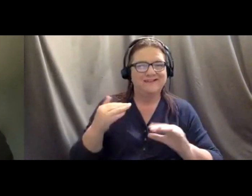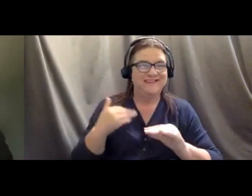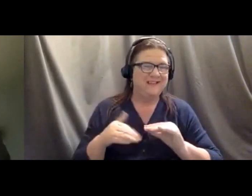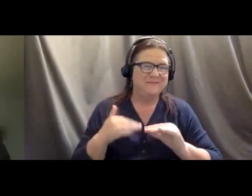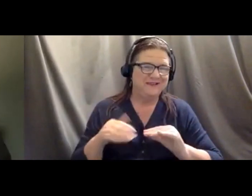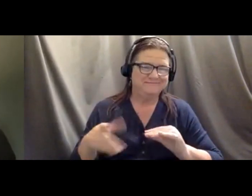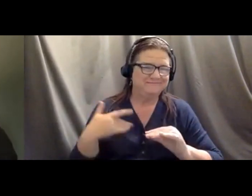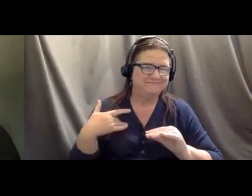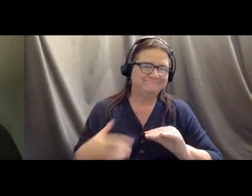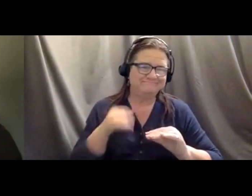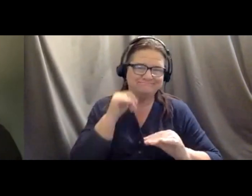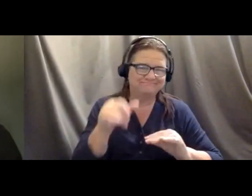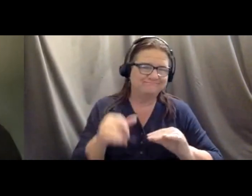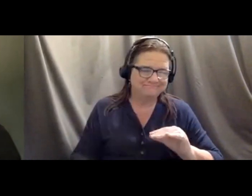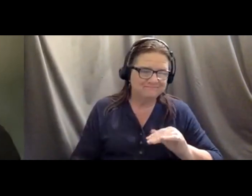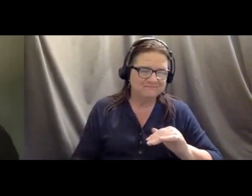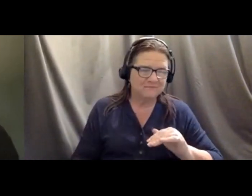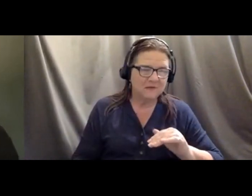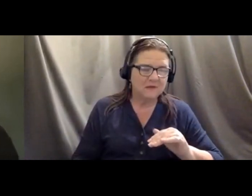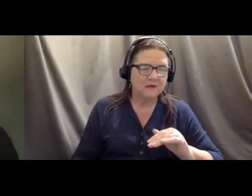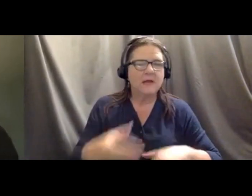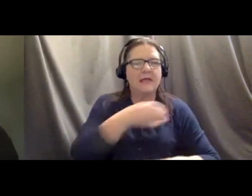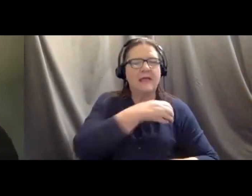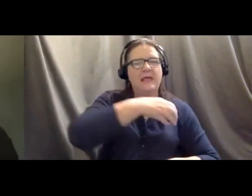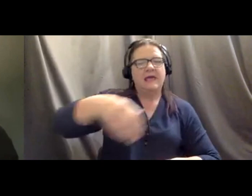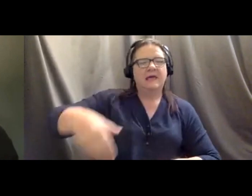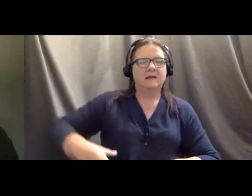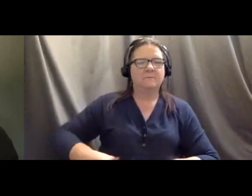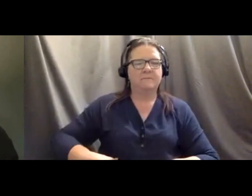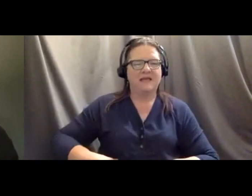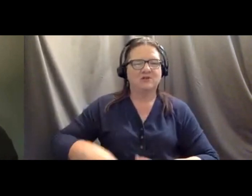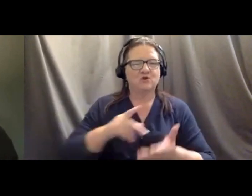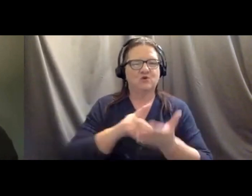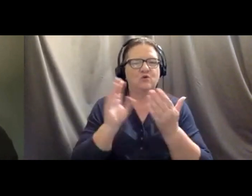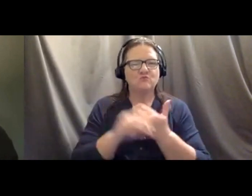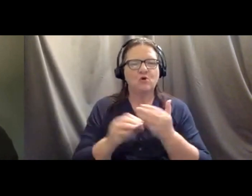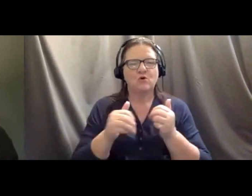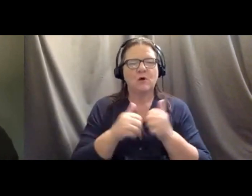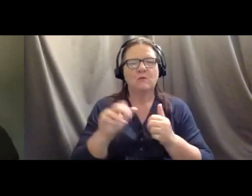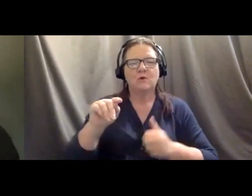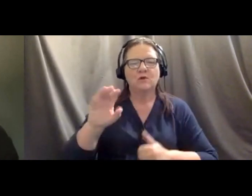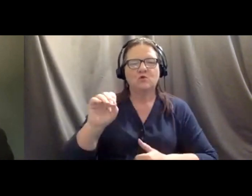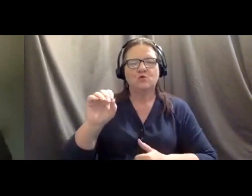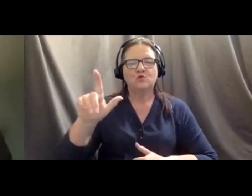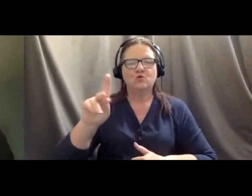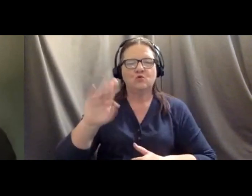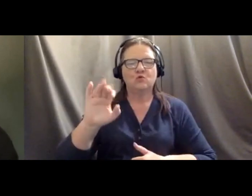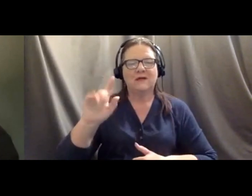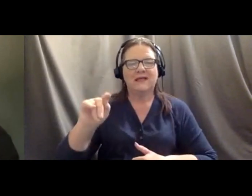And an ambassador program with toolkits to engage young minds. That is great.